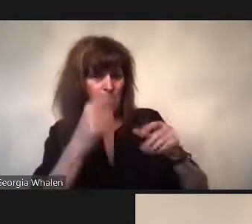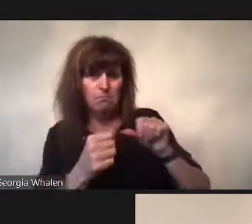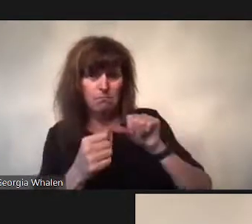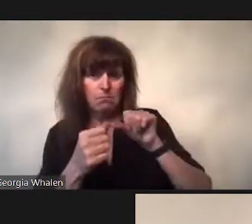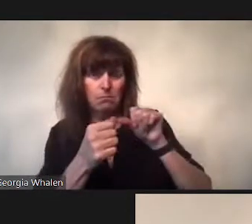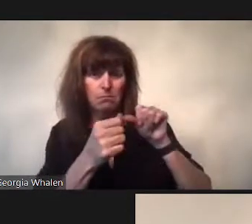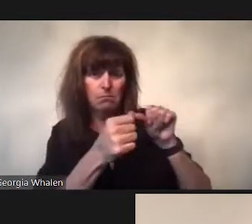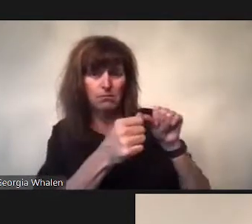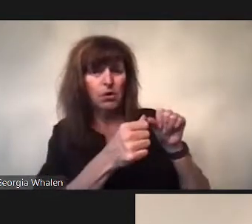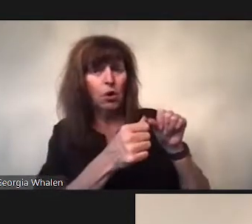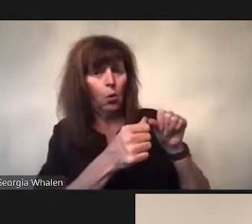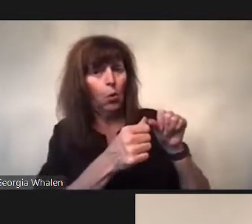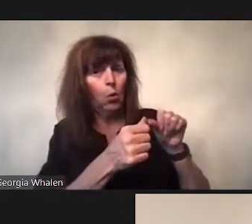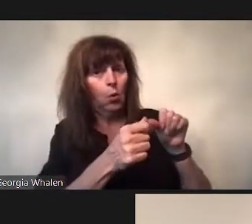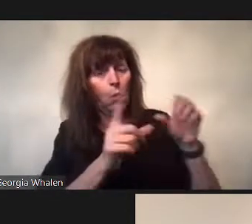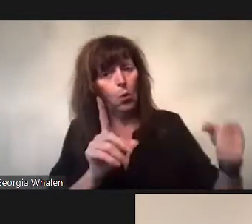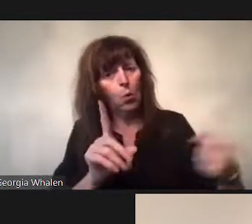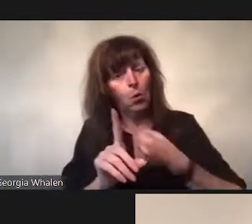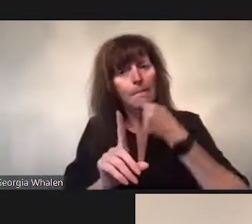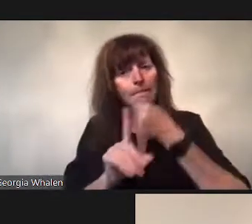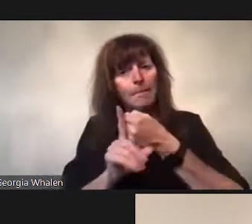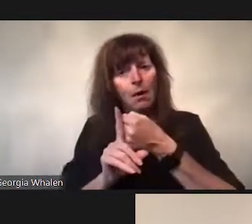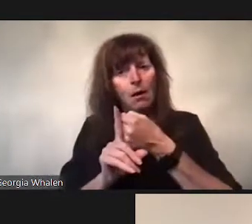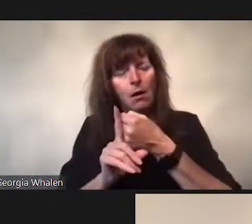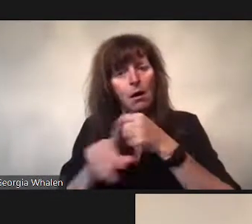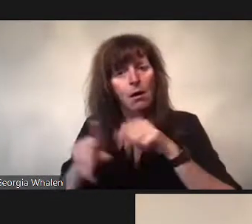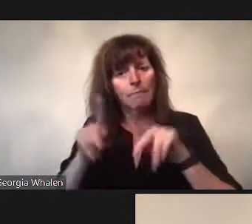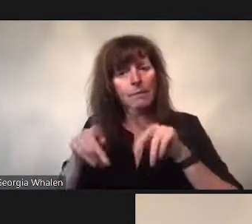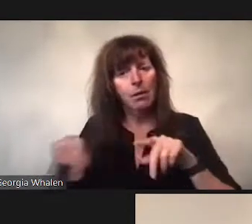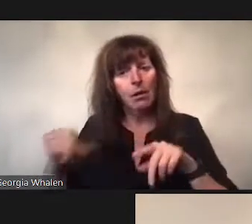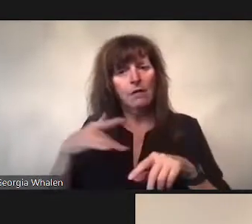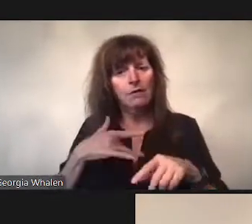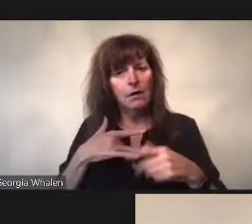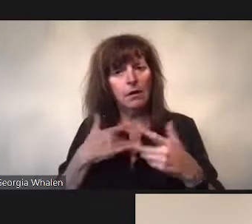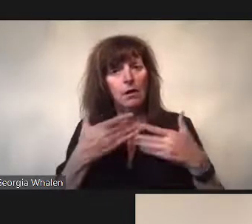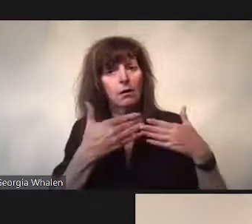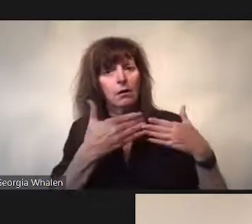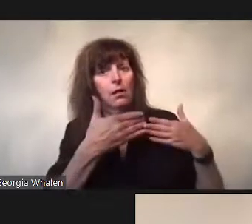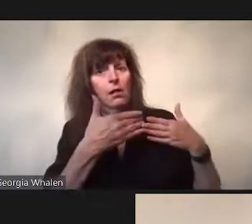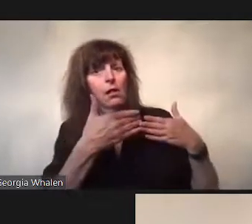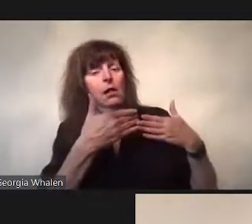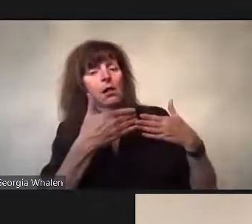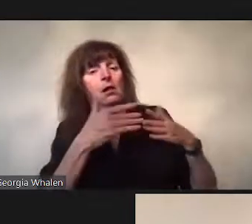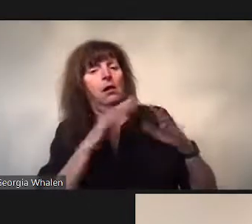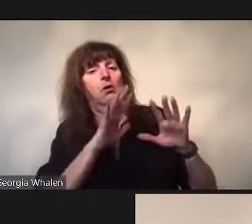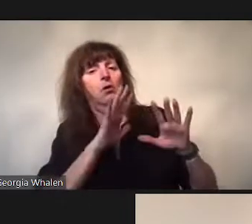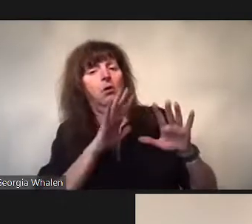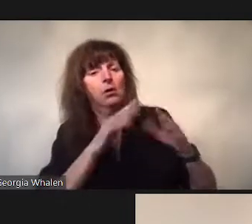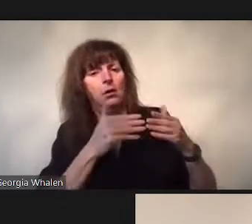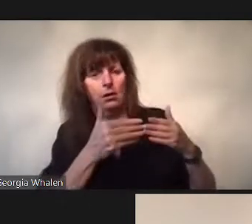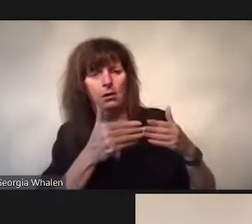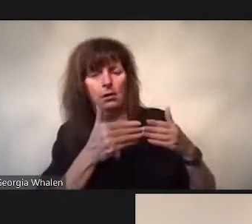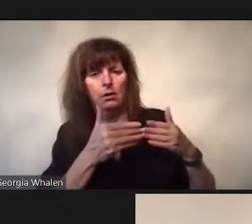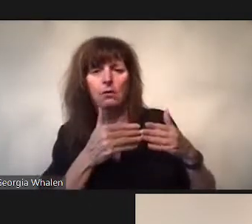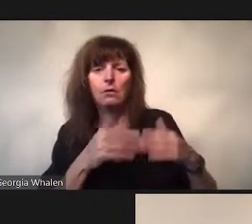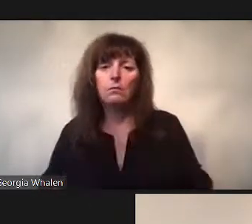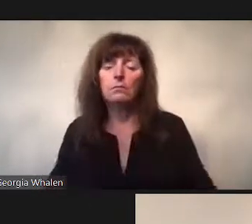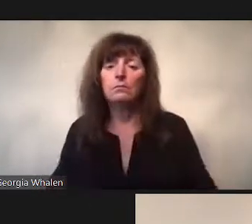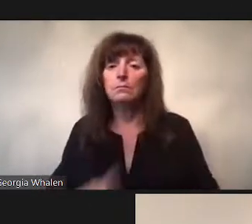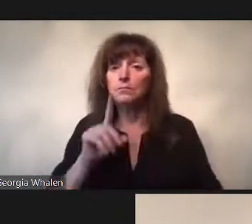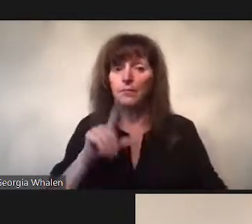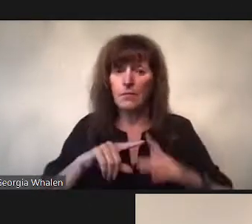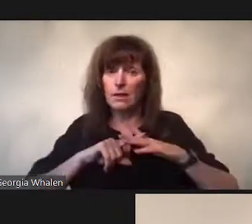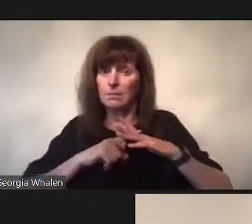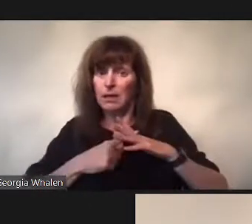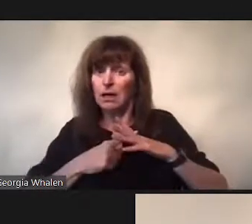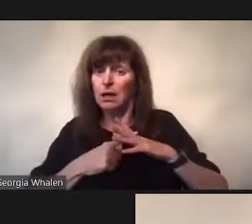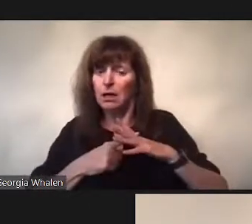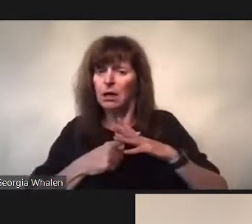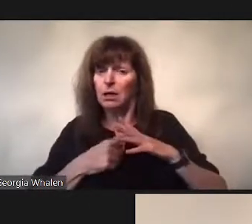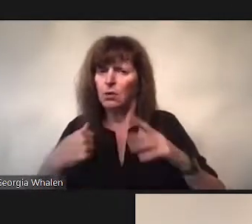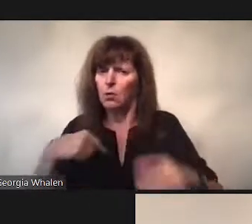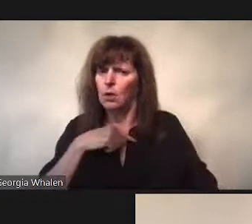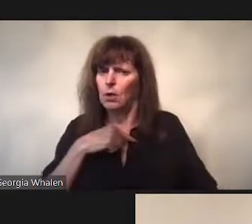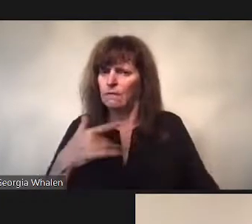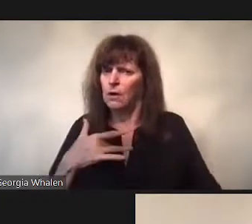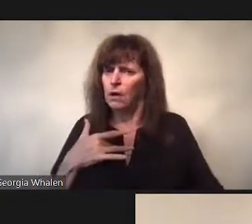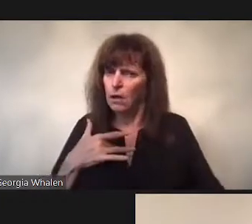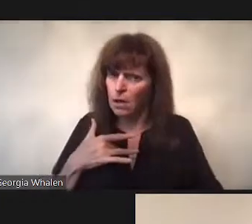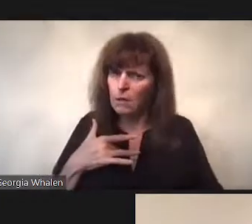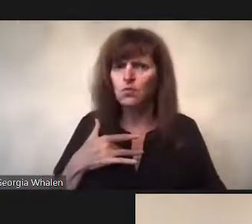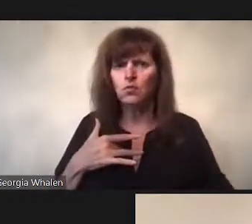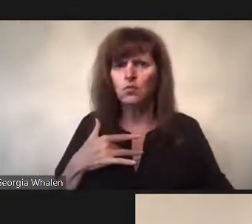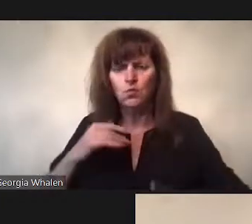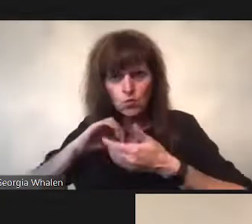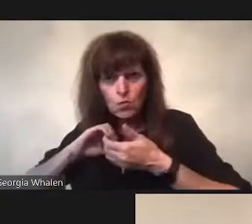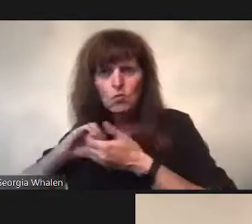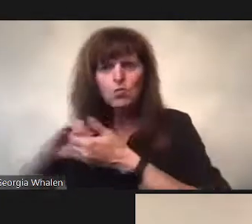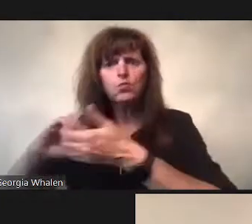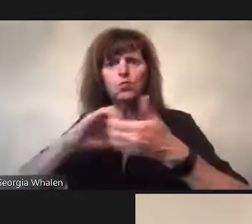Well briefly, it’s a country of 5.5 million people. It’s located far awy.